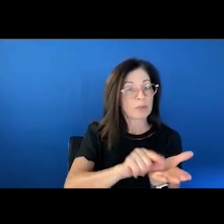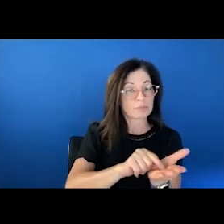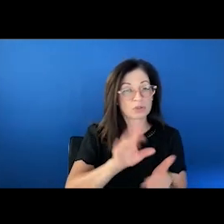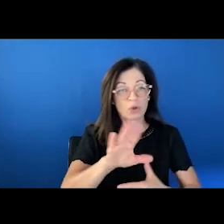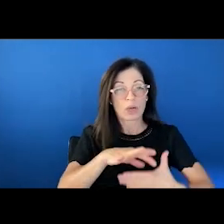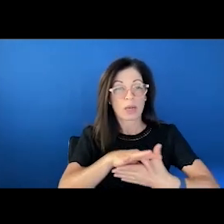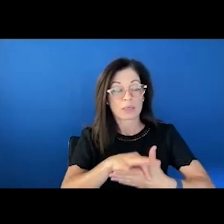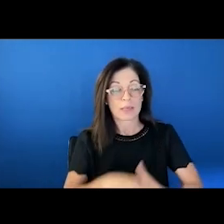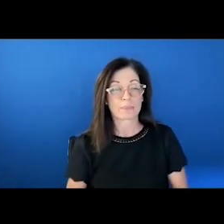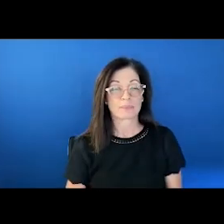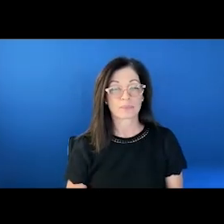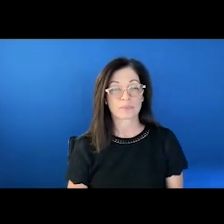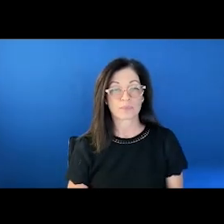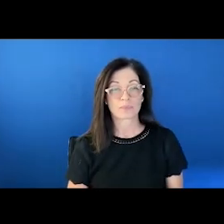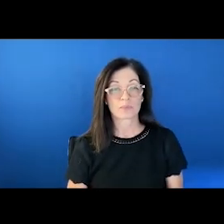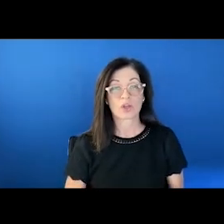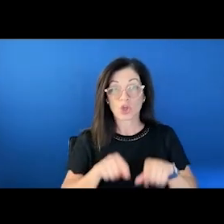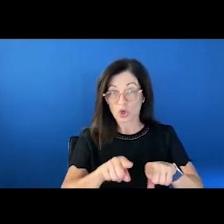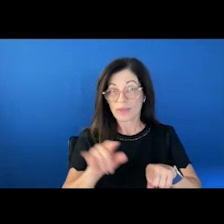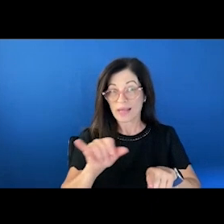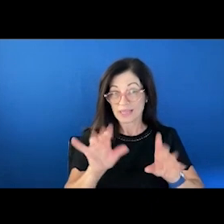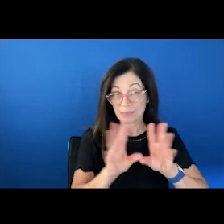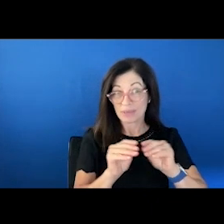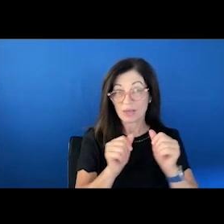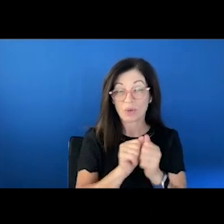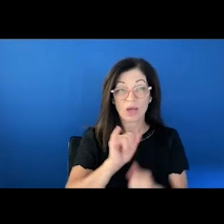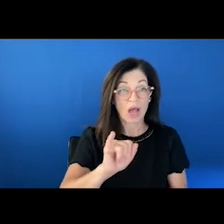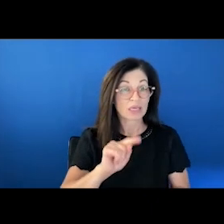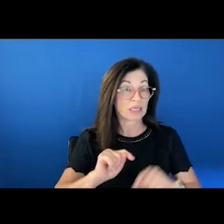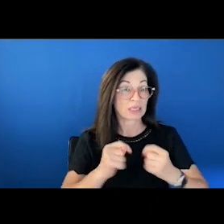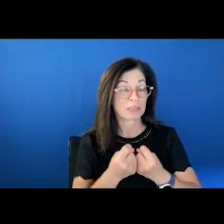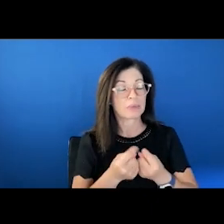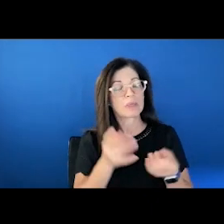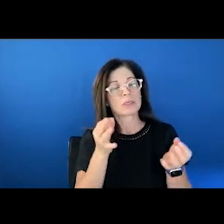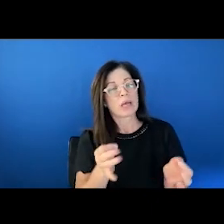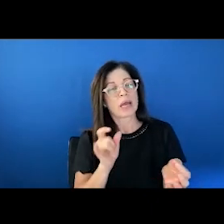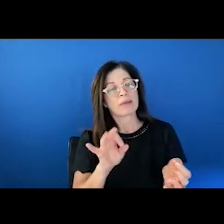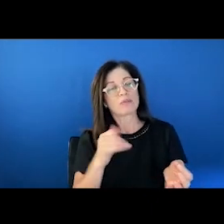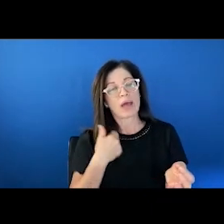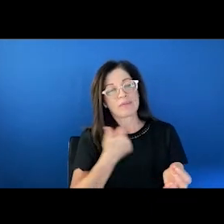At the same meeting with the IT team, determine if there’s any established branding that you must